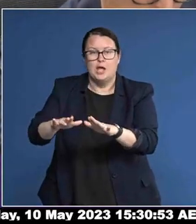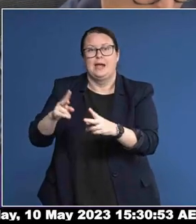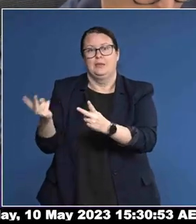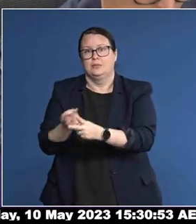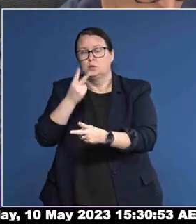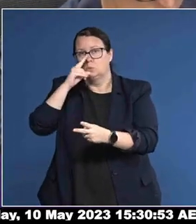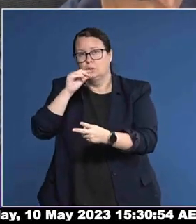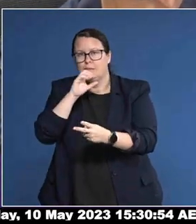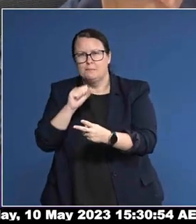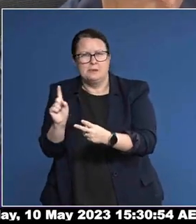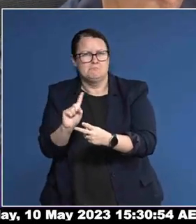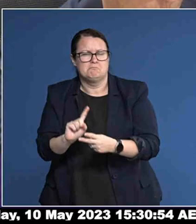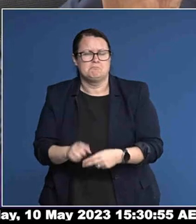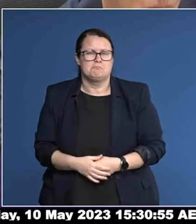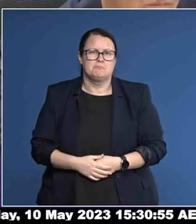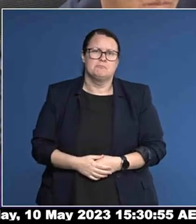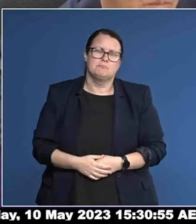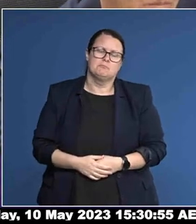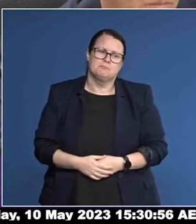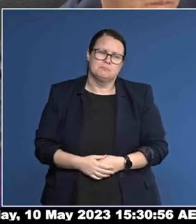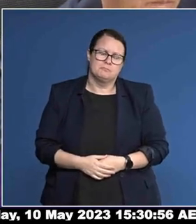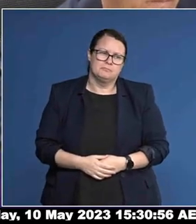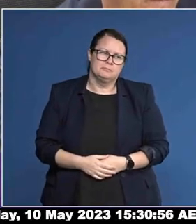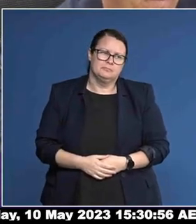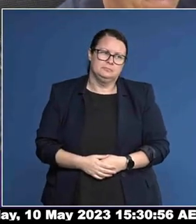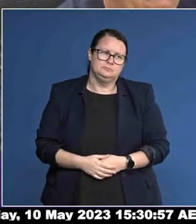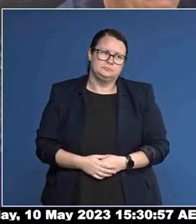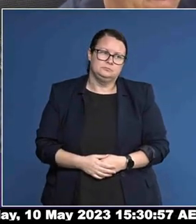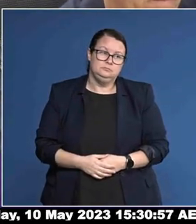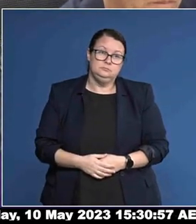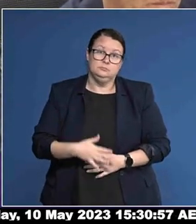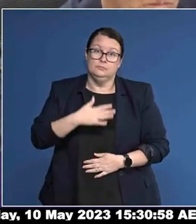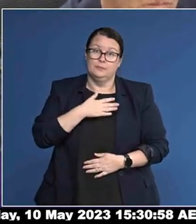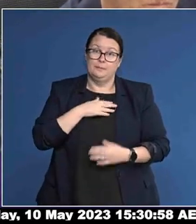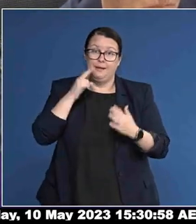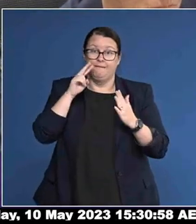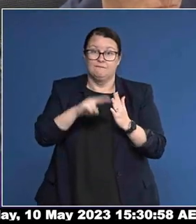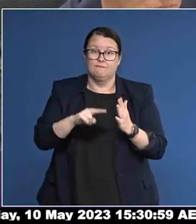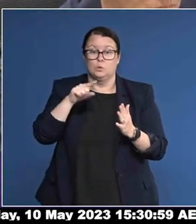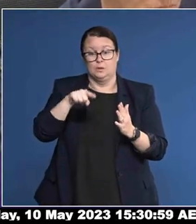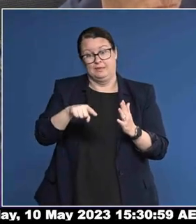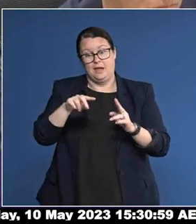In my view, that was a informal review that was undertaken by the area